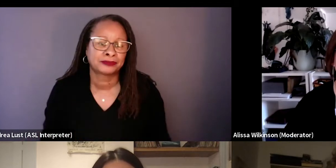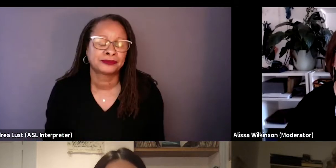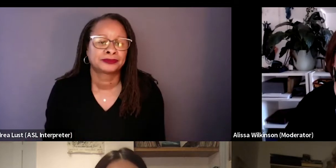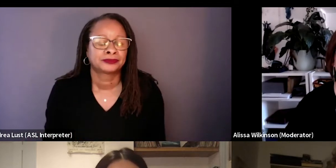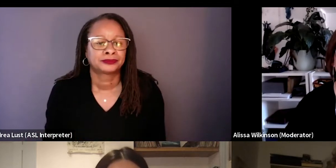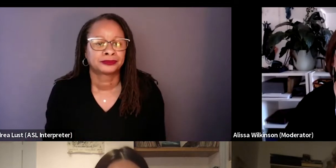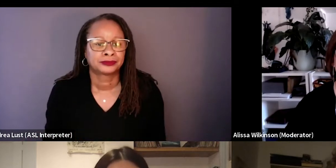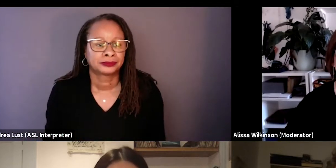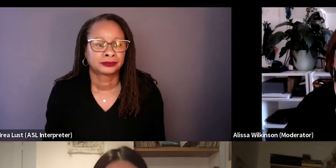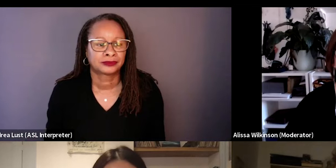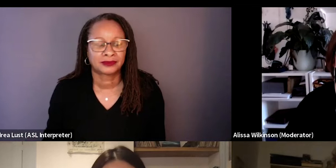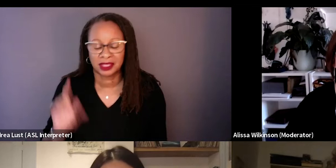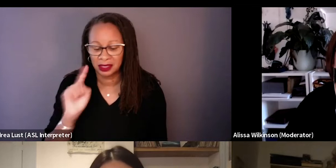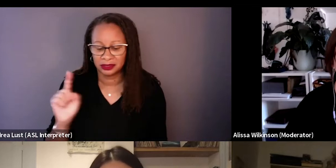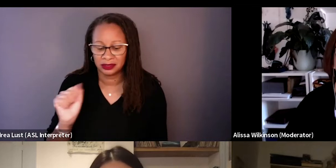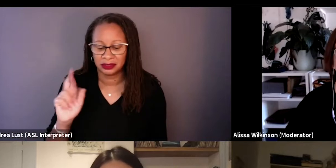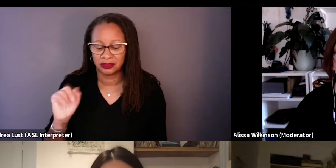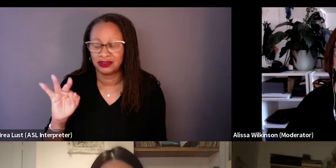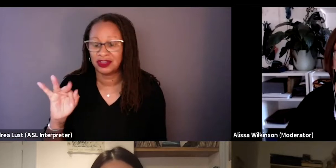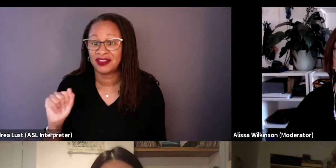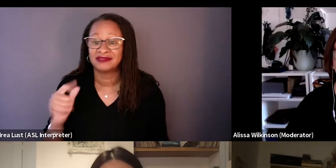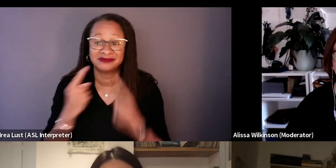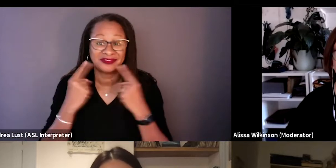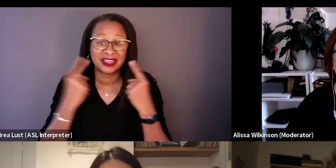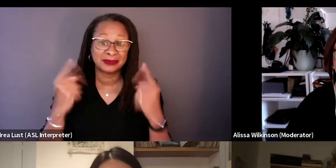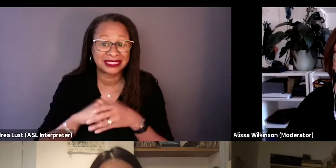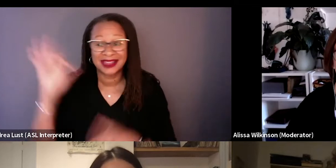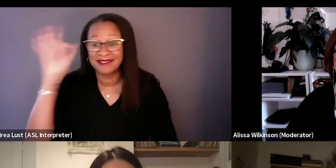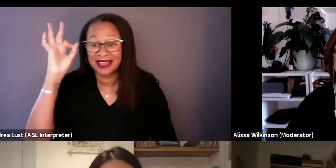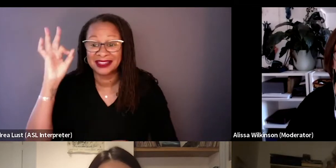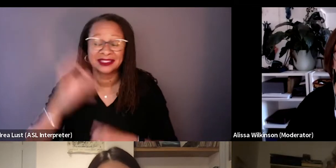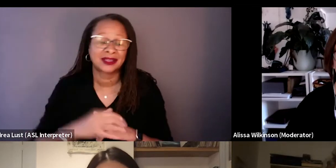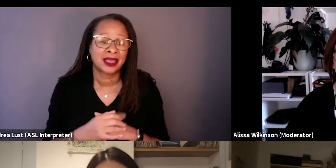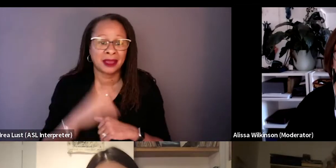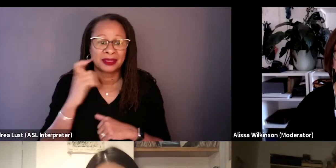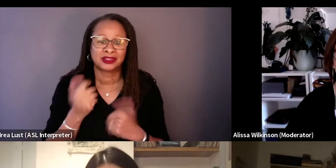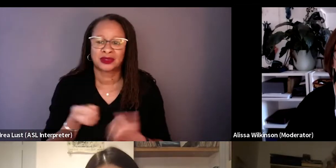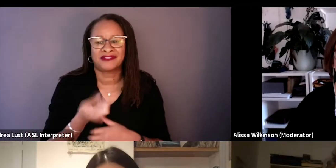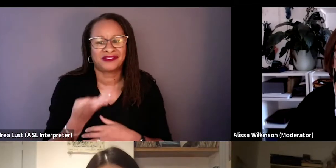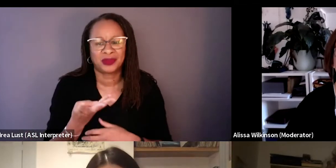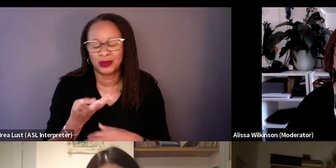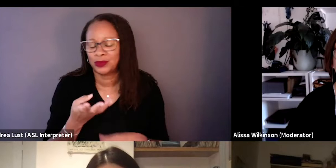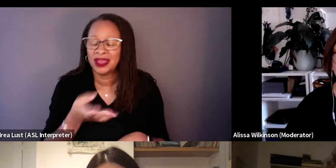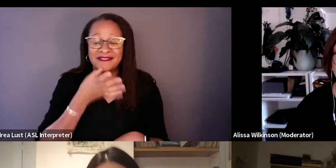Zarifa was quite famous in Afghanistan because she was one of the few female mayors in the country.